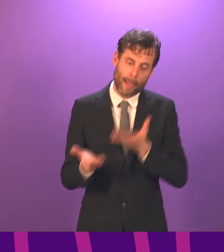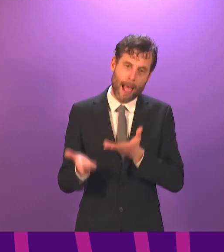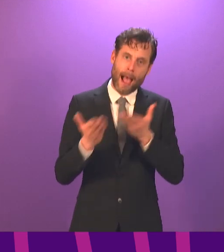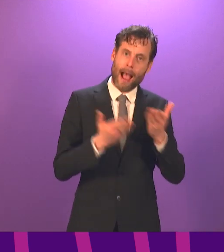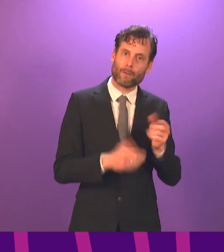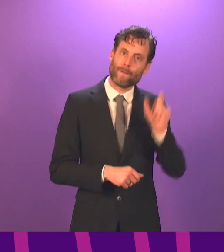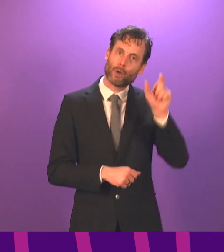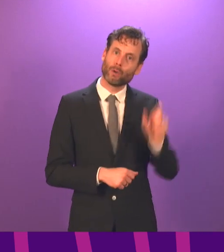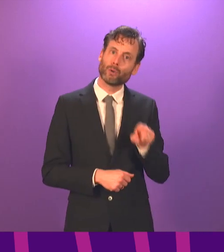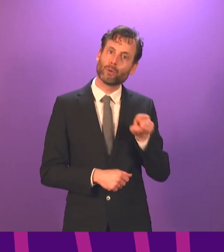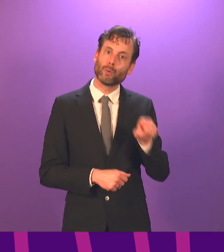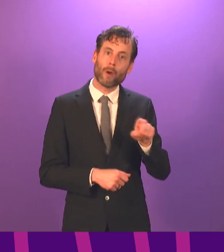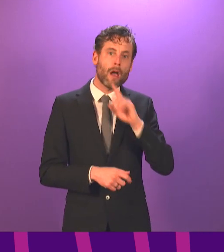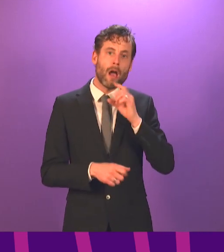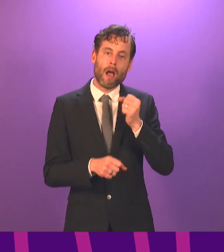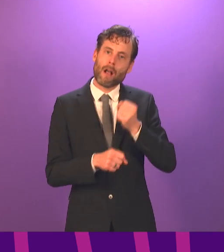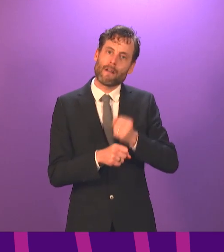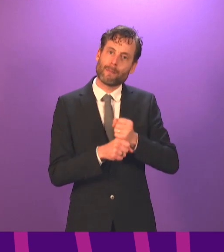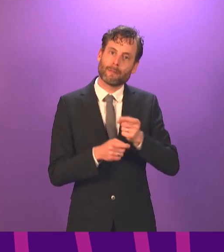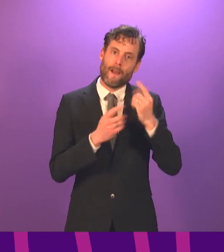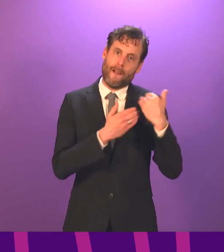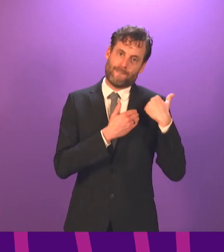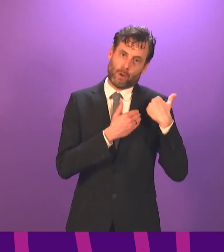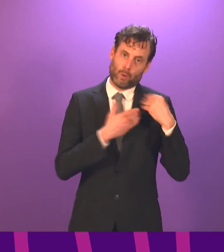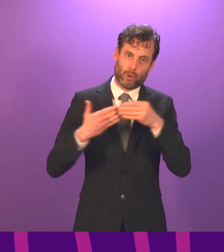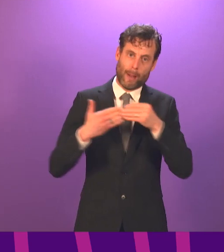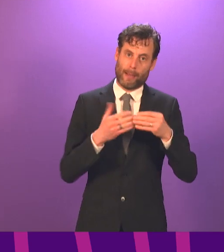Graeme Dey: Guidance will be issued